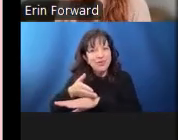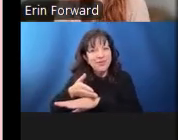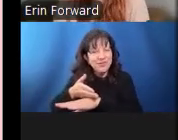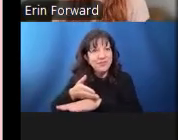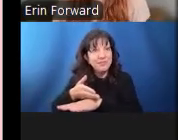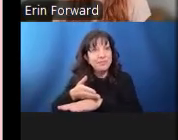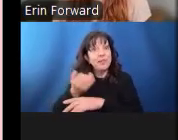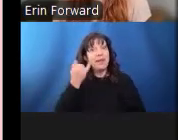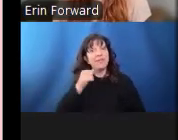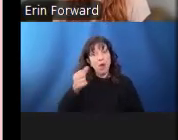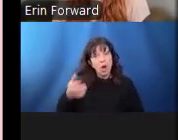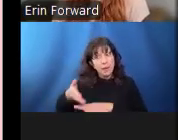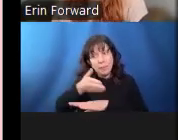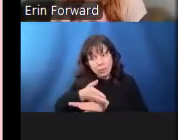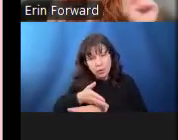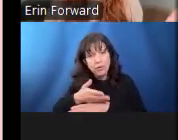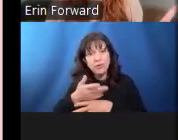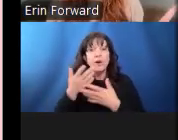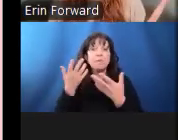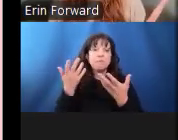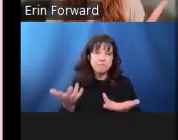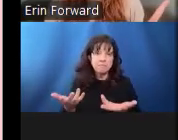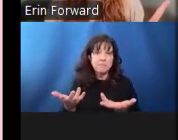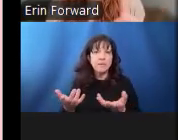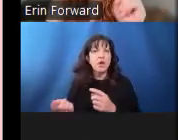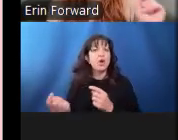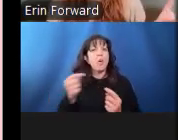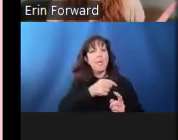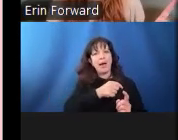doesn't improve, I would go back to medical and think, What am I